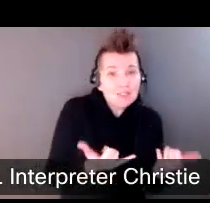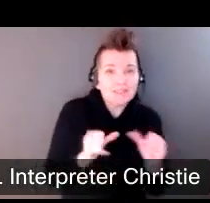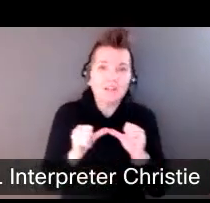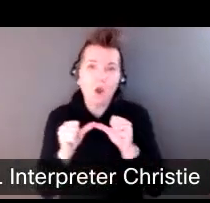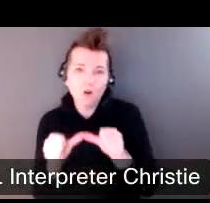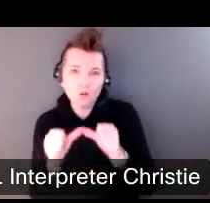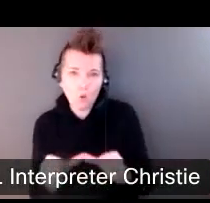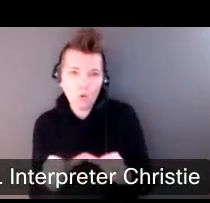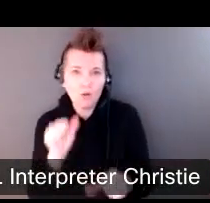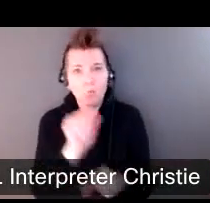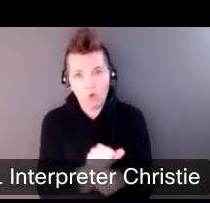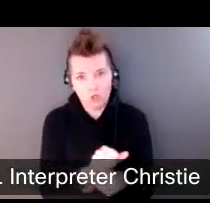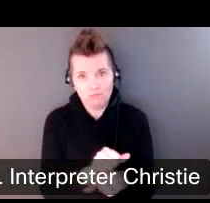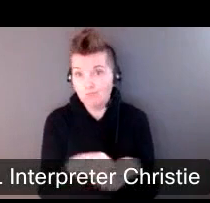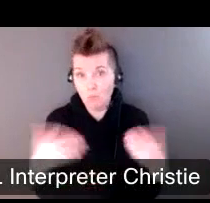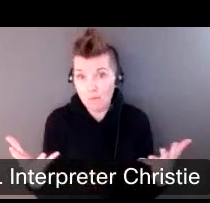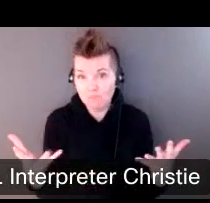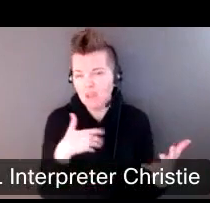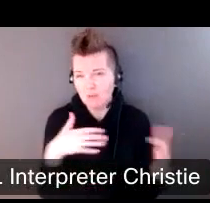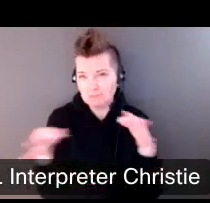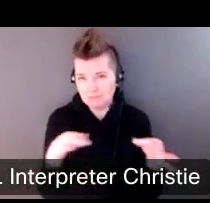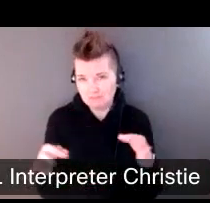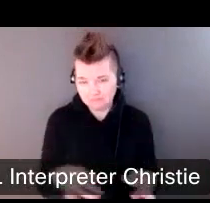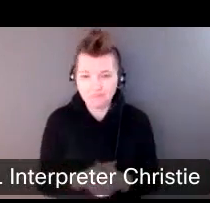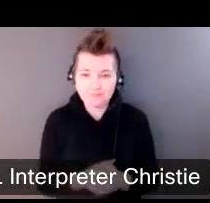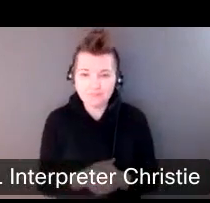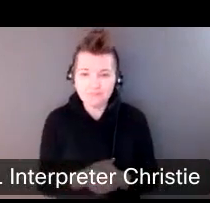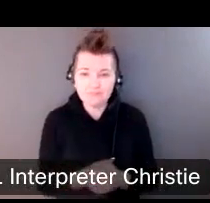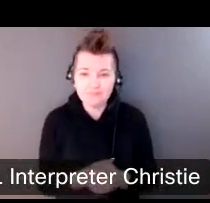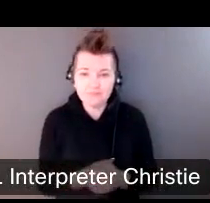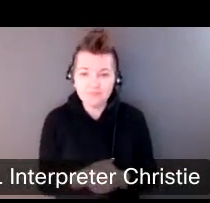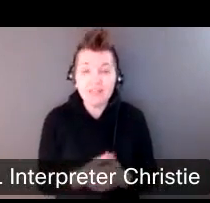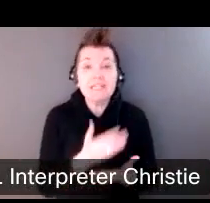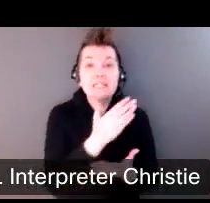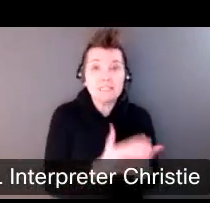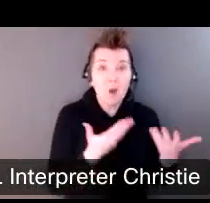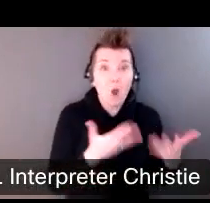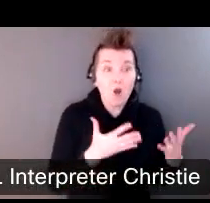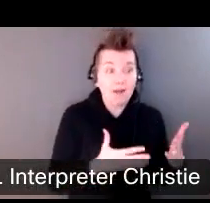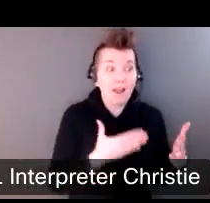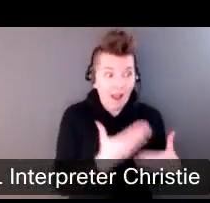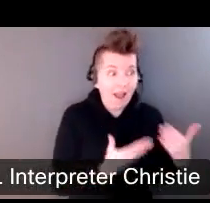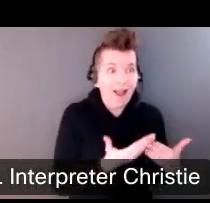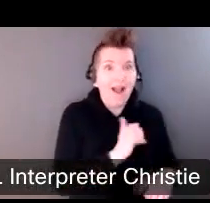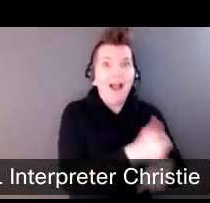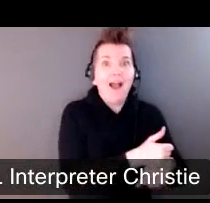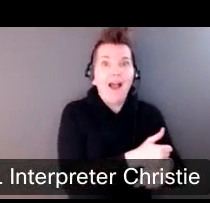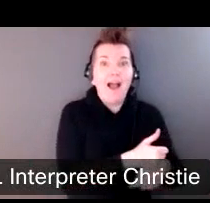Specifically highlighting some of the things that we're already starting to move on and some of the tangible things you're going to start to see out on the field